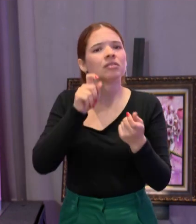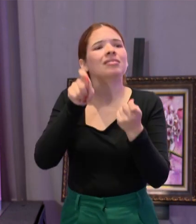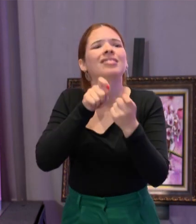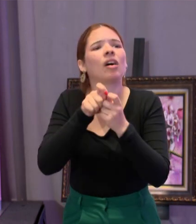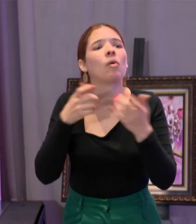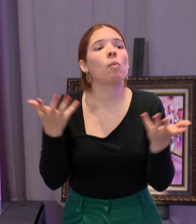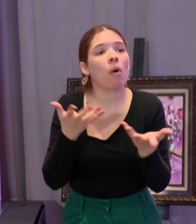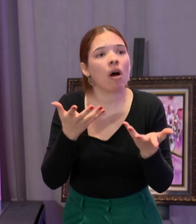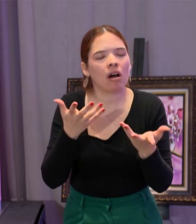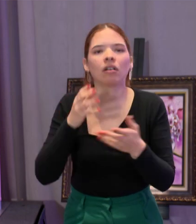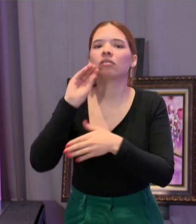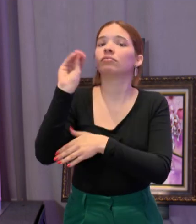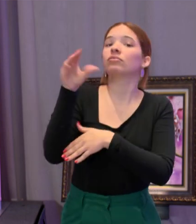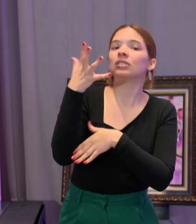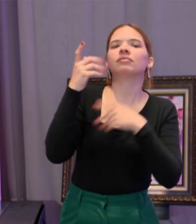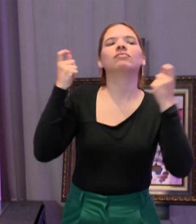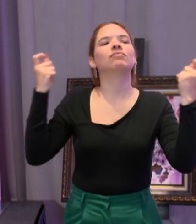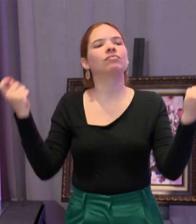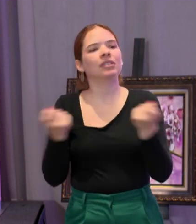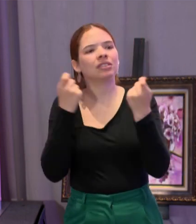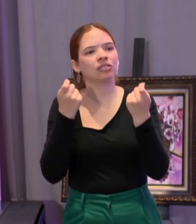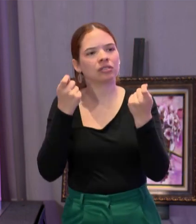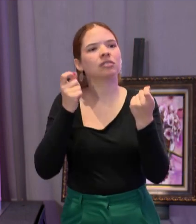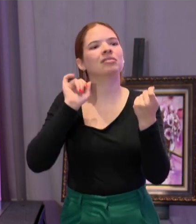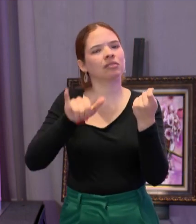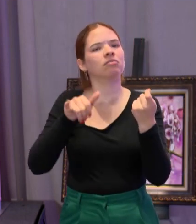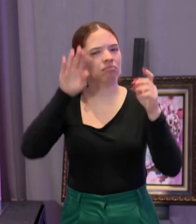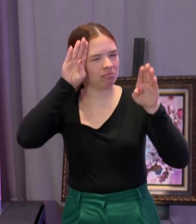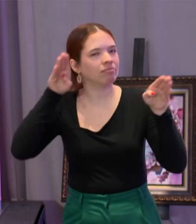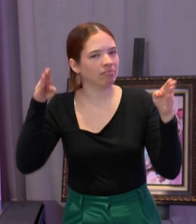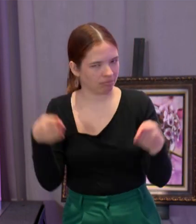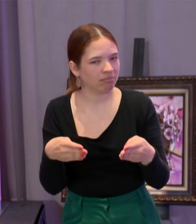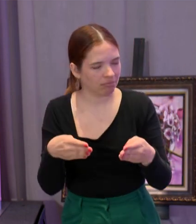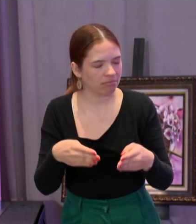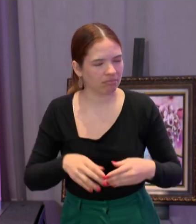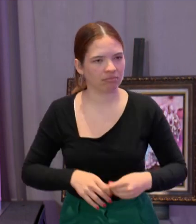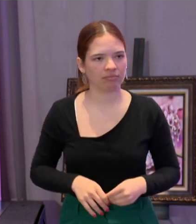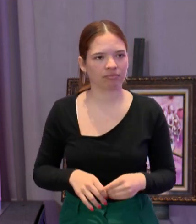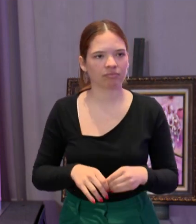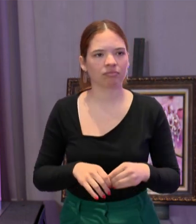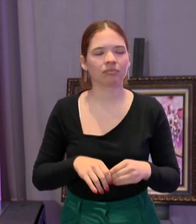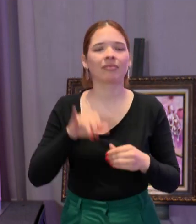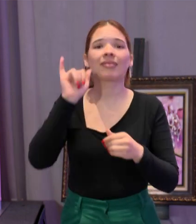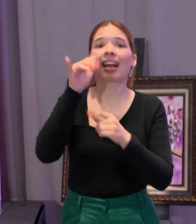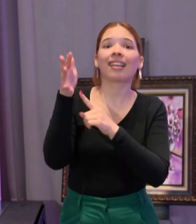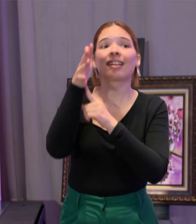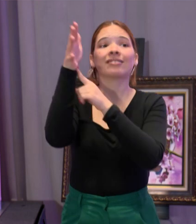NATIONAL CHERRY BLOSSOM FESTIVAL IS ALL ABOUT. FROM THE NATIONAL KITE FLYING